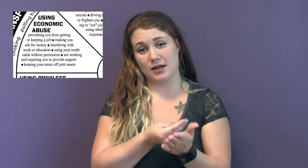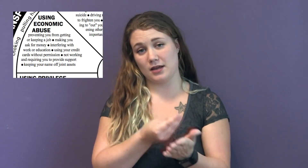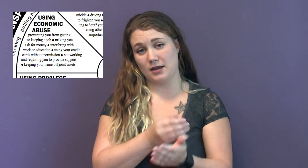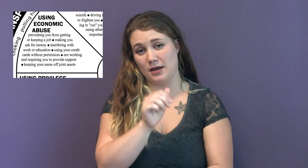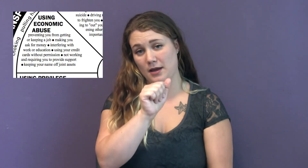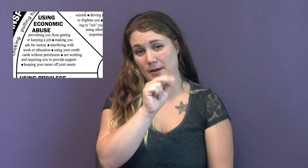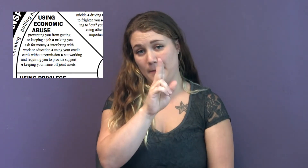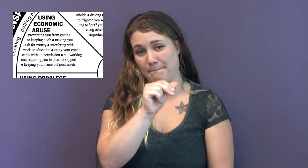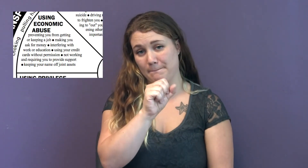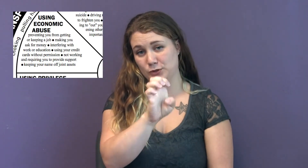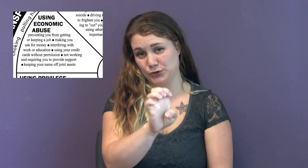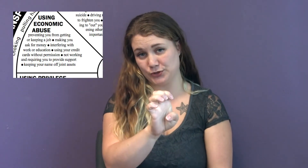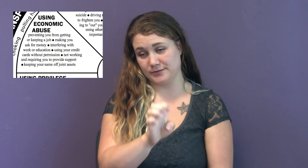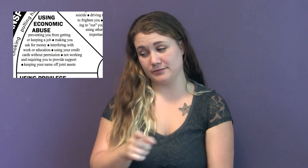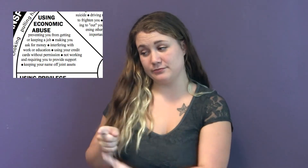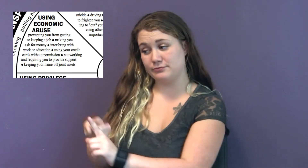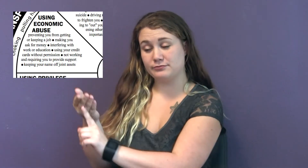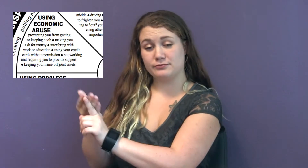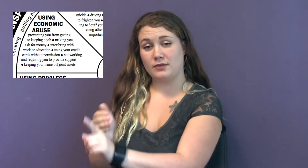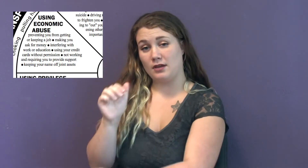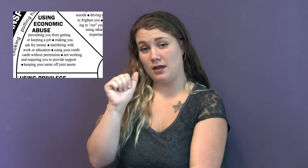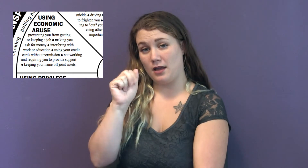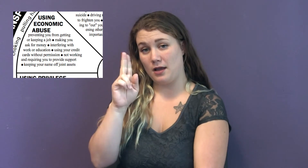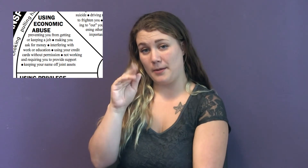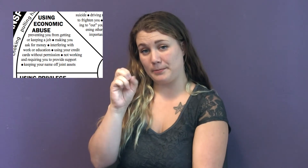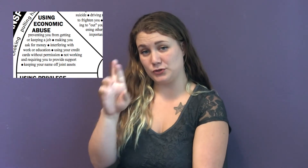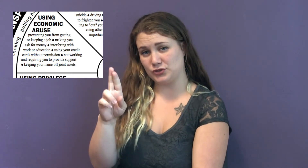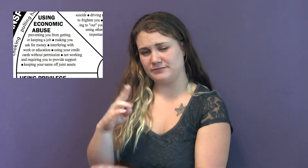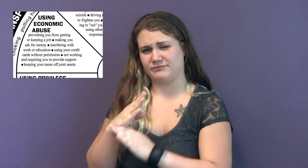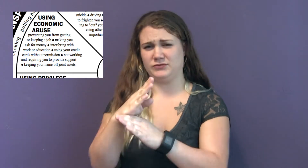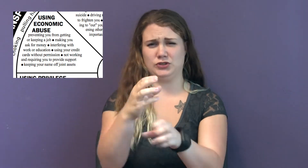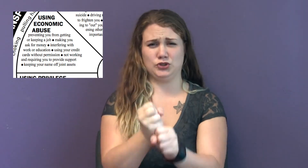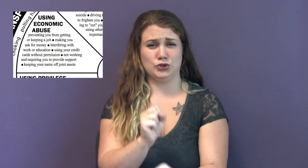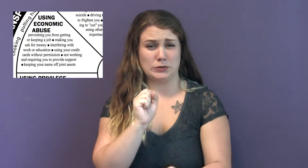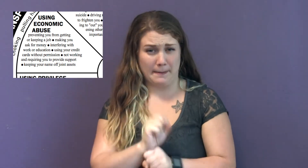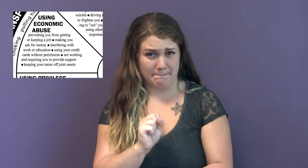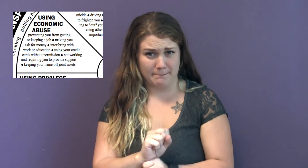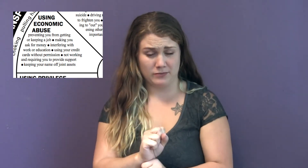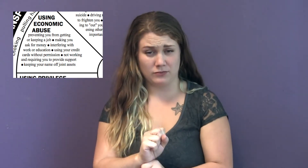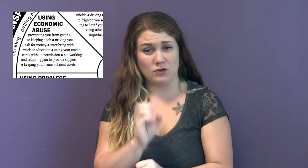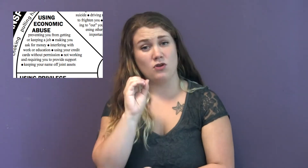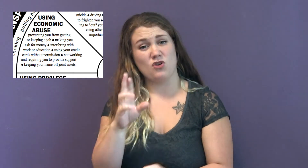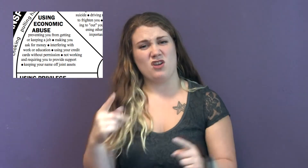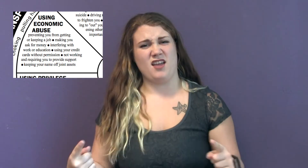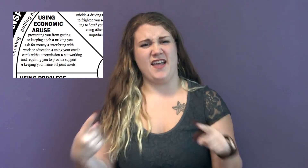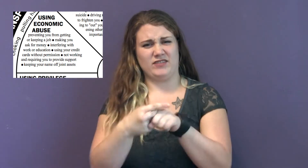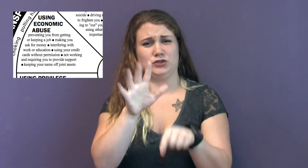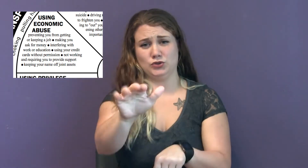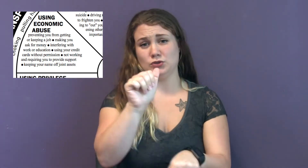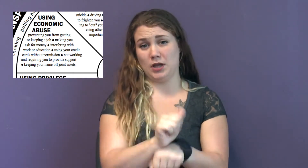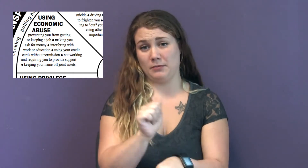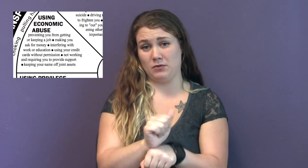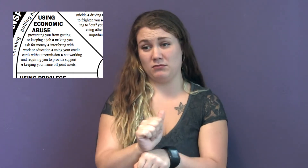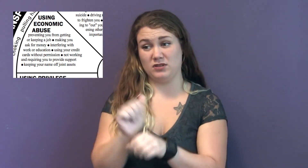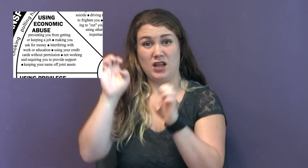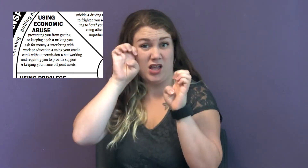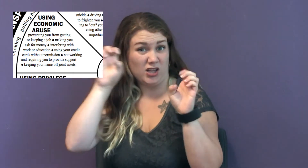Economic abuse: An abuser prevents you from getting and keeping a job, interferes with your job